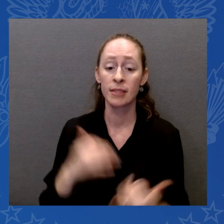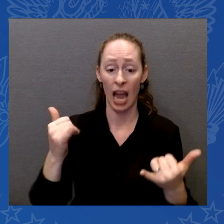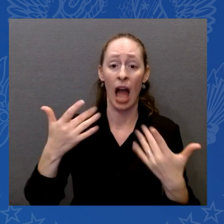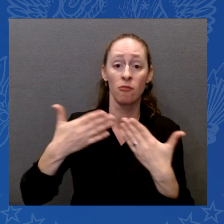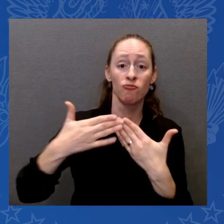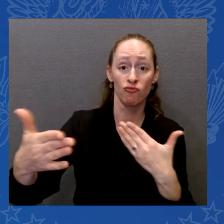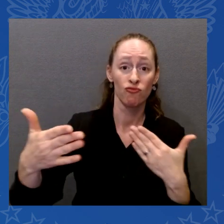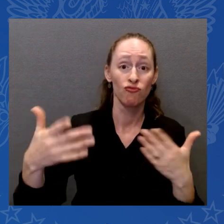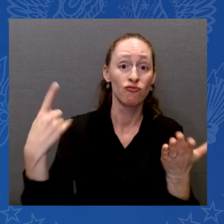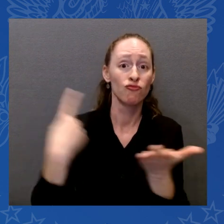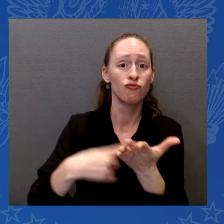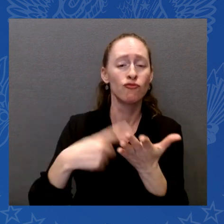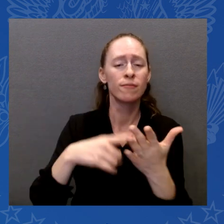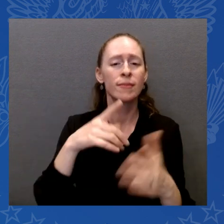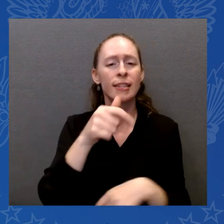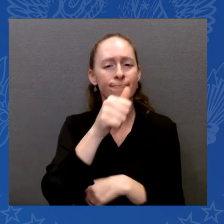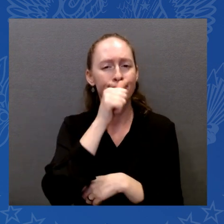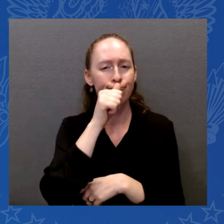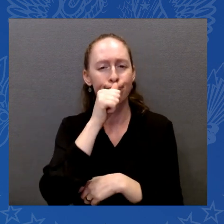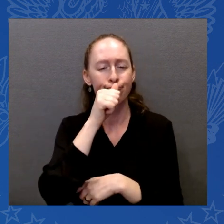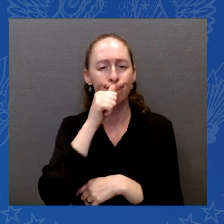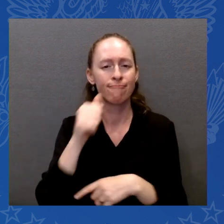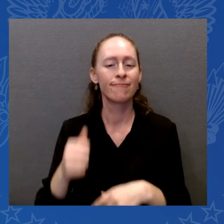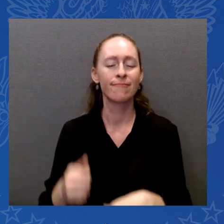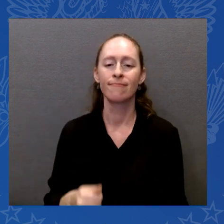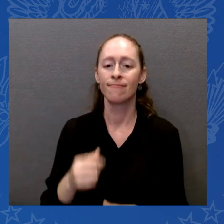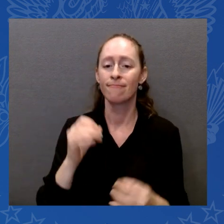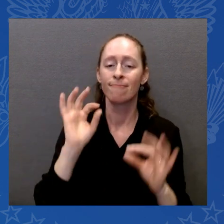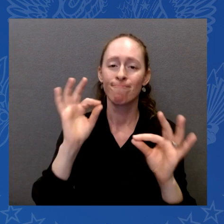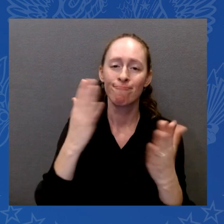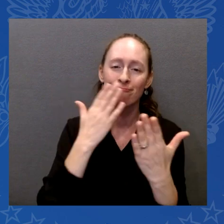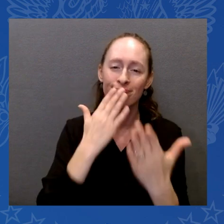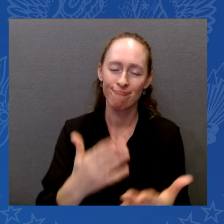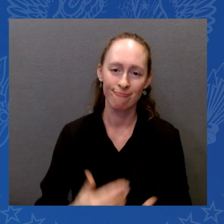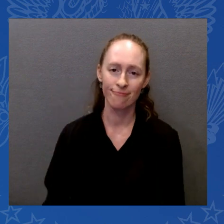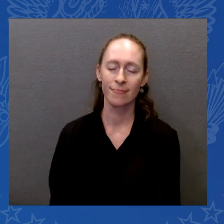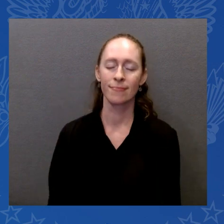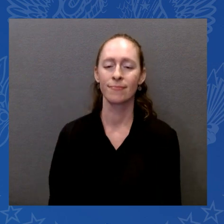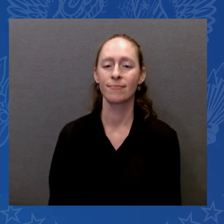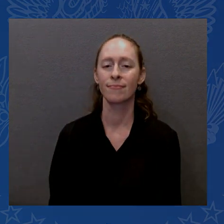The Press: (talking simultaneously)